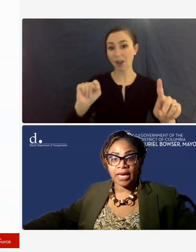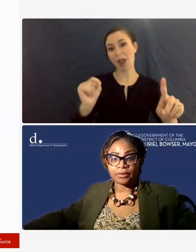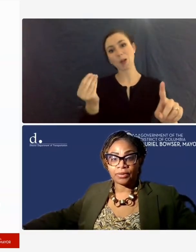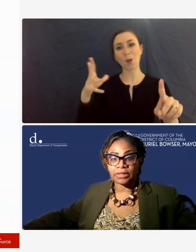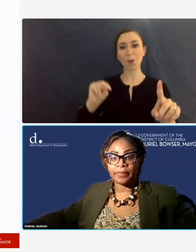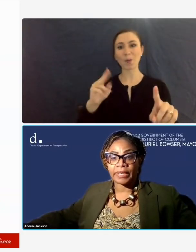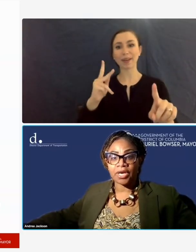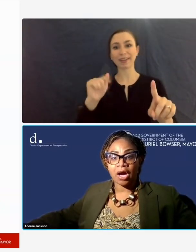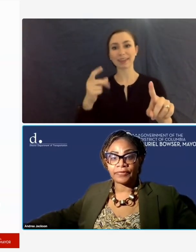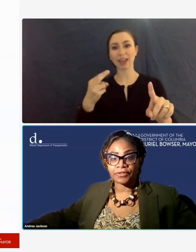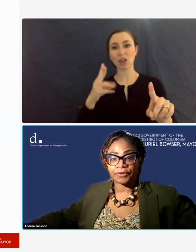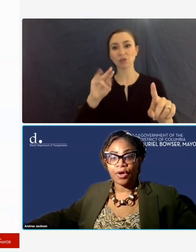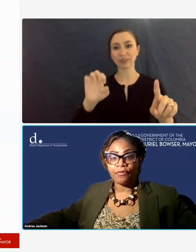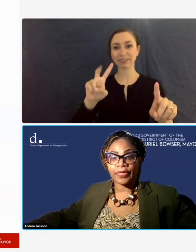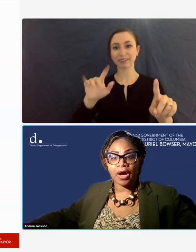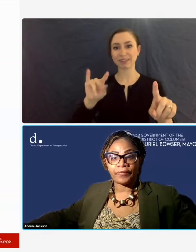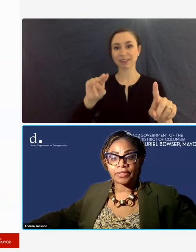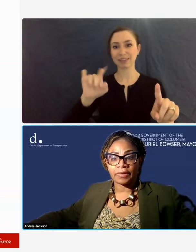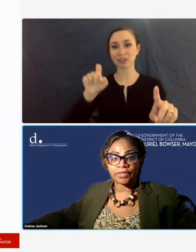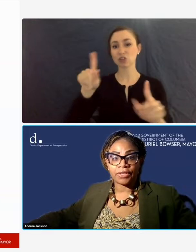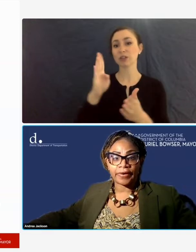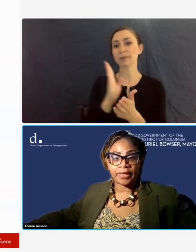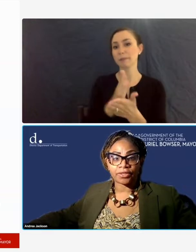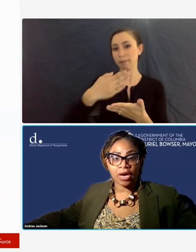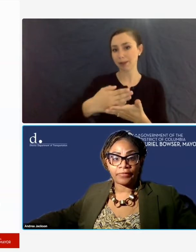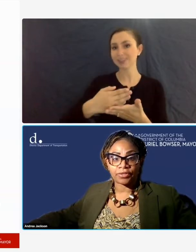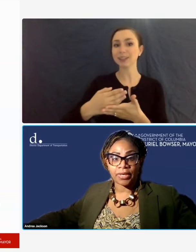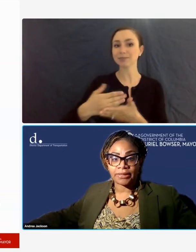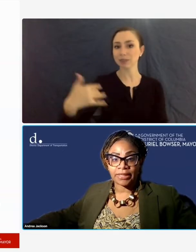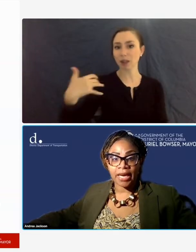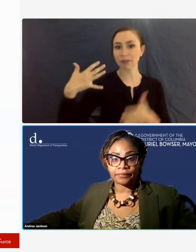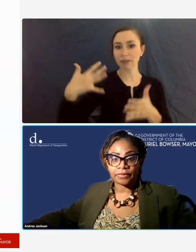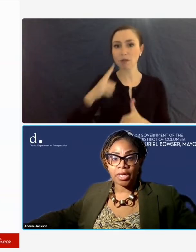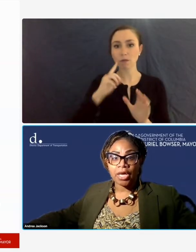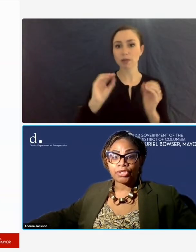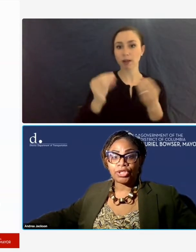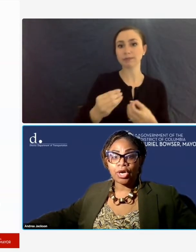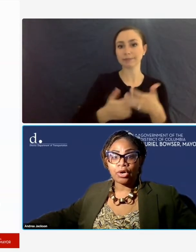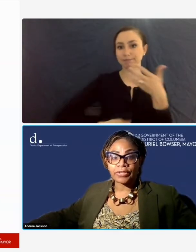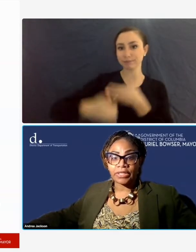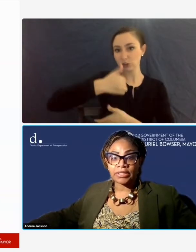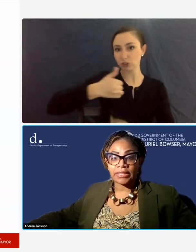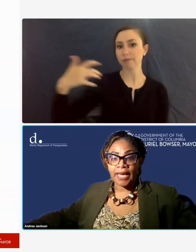is a budget officer for the office of the chief financial officer at ddot she oversees the annual